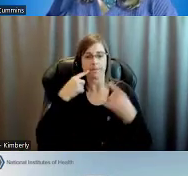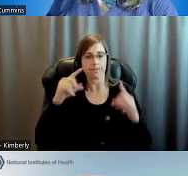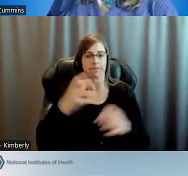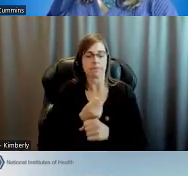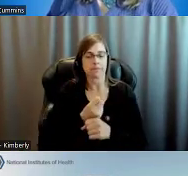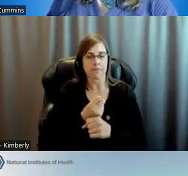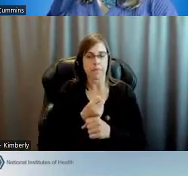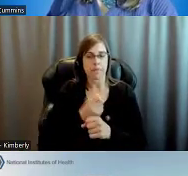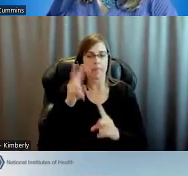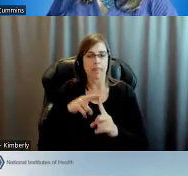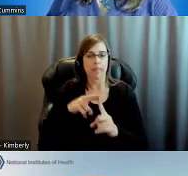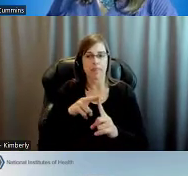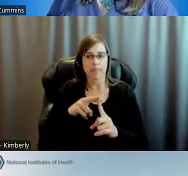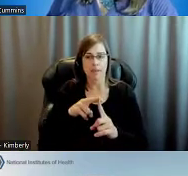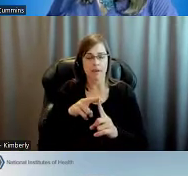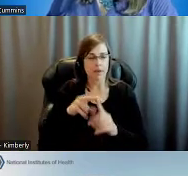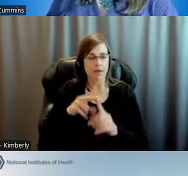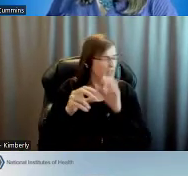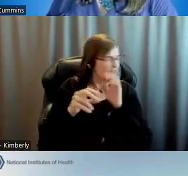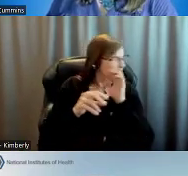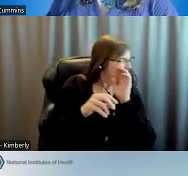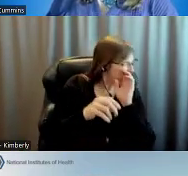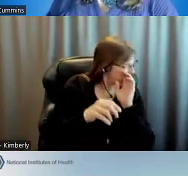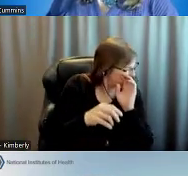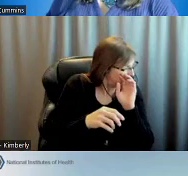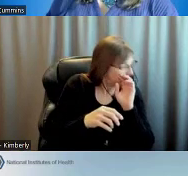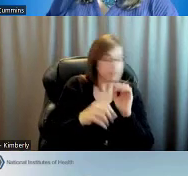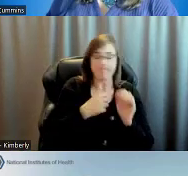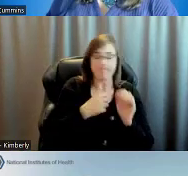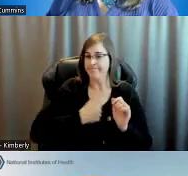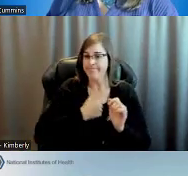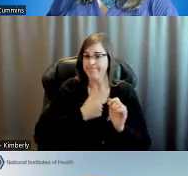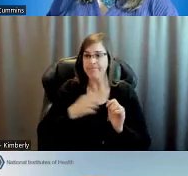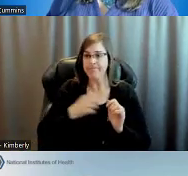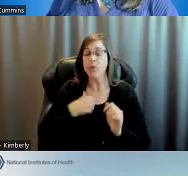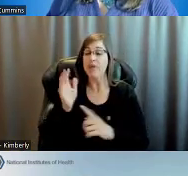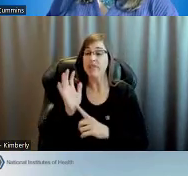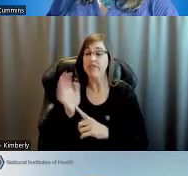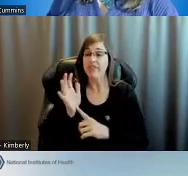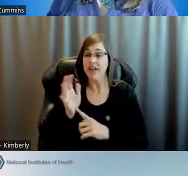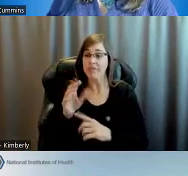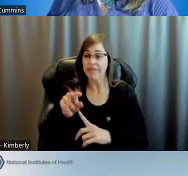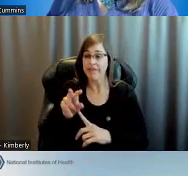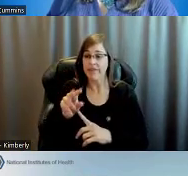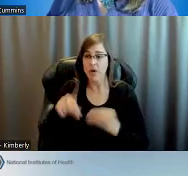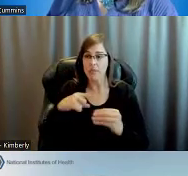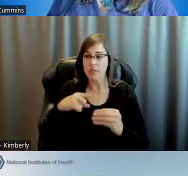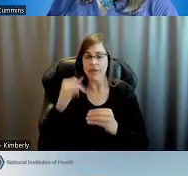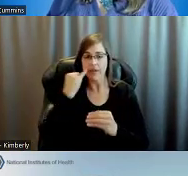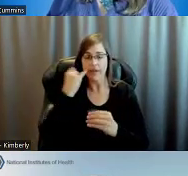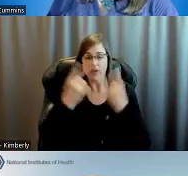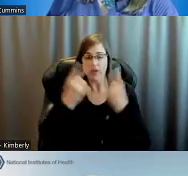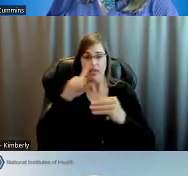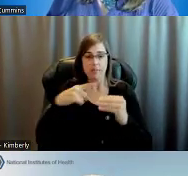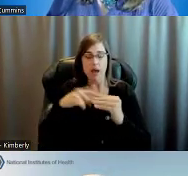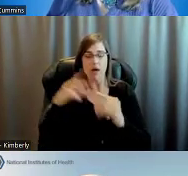I have a quick little 5-minute video on that. If you're thinking of applying to one of these initiatives,